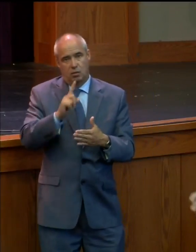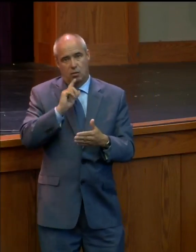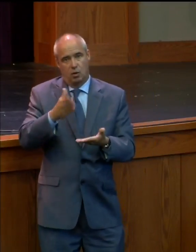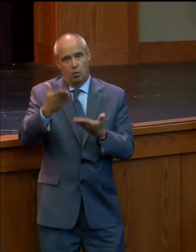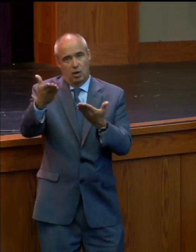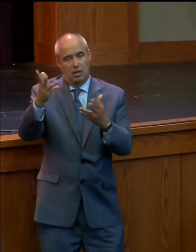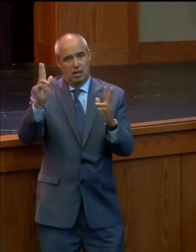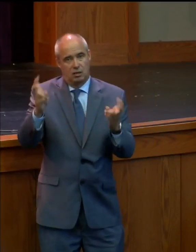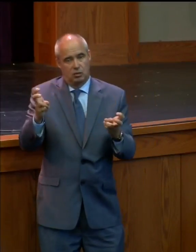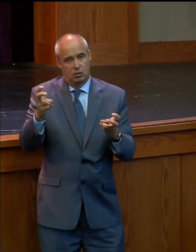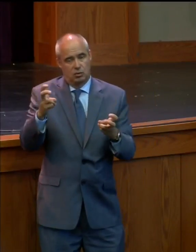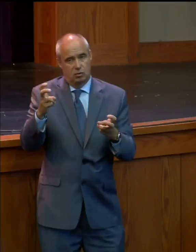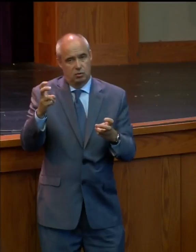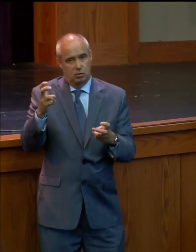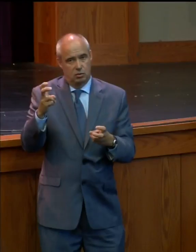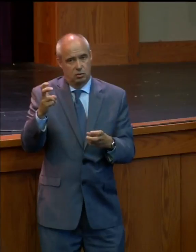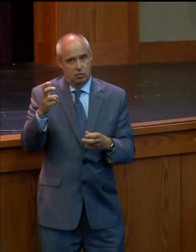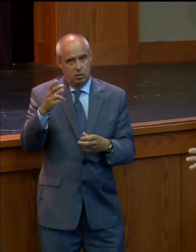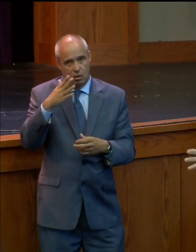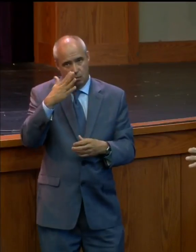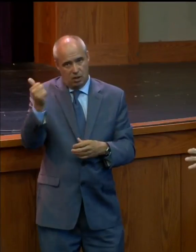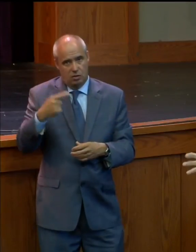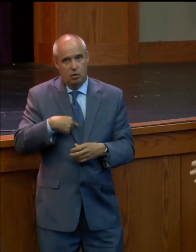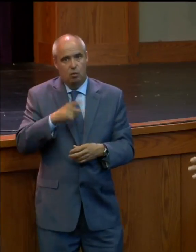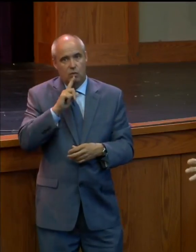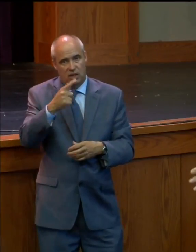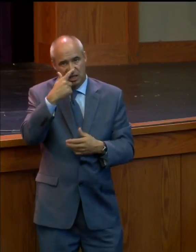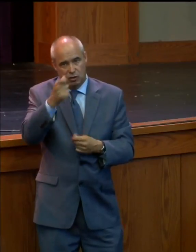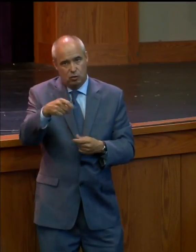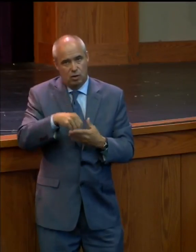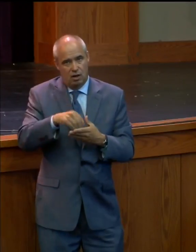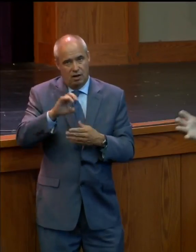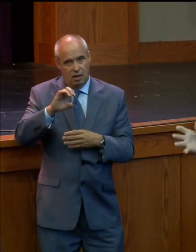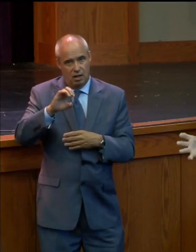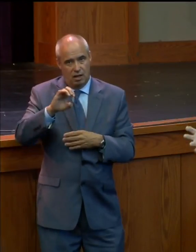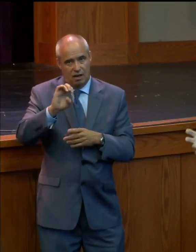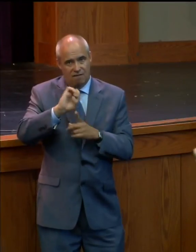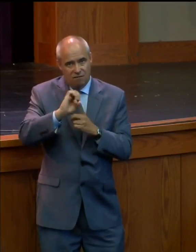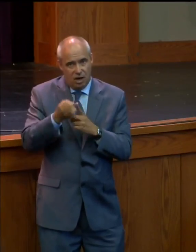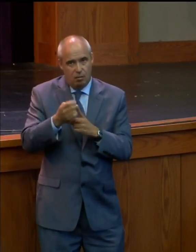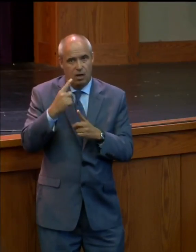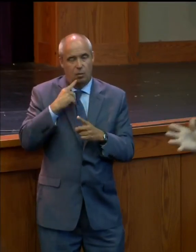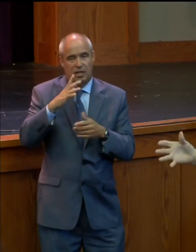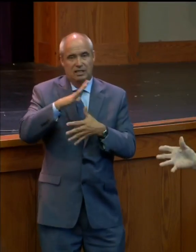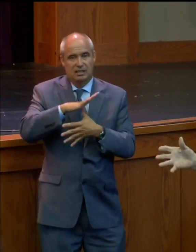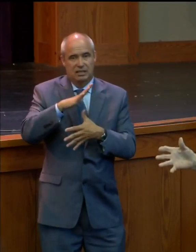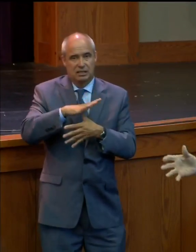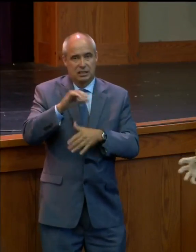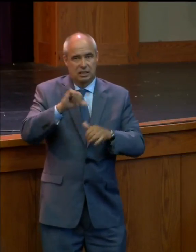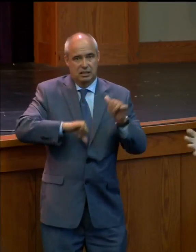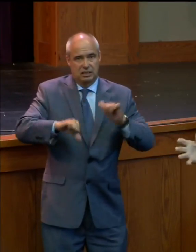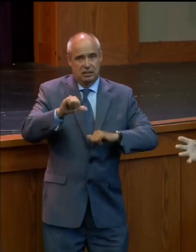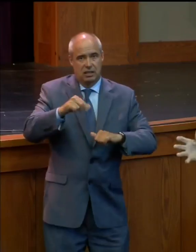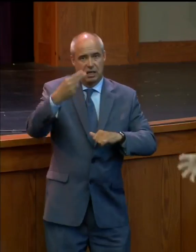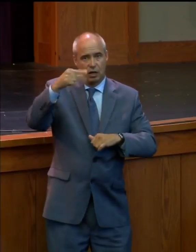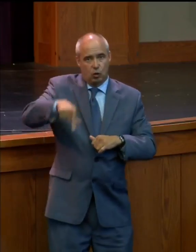I RAISE THIS ISSUE BECAUSE I AM INTERESTED IN ENVIRONMENTAL ISSUES. I WAS A SENIOR SCIENTIST AT EPA HEADQUARTERS FOR 27 YEARS AND